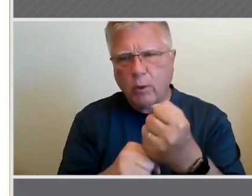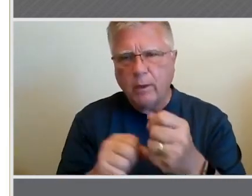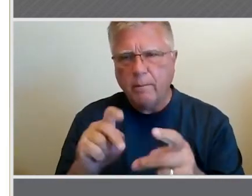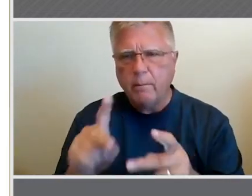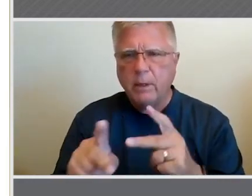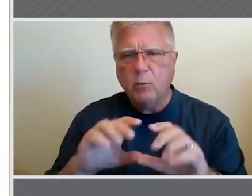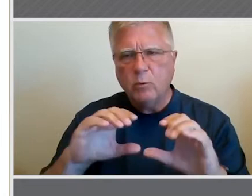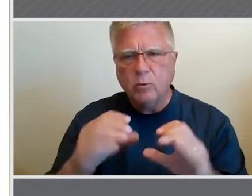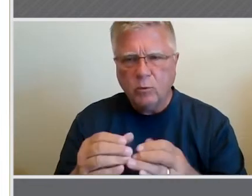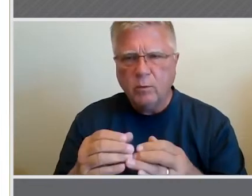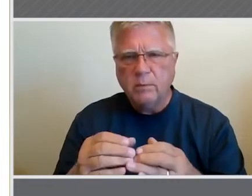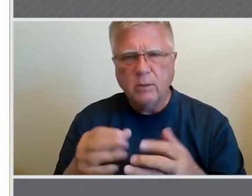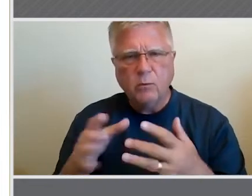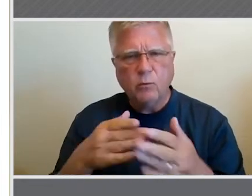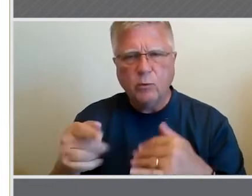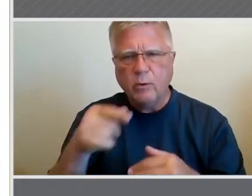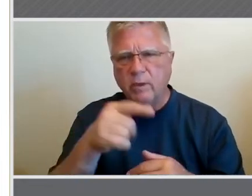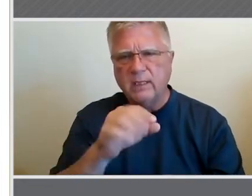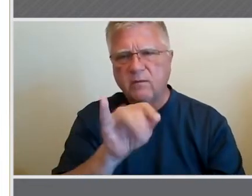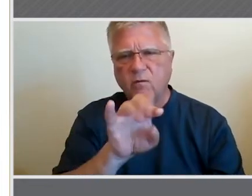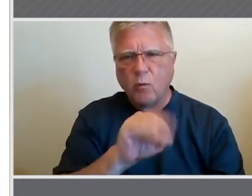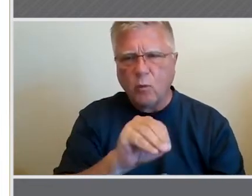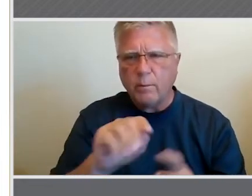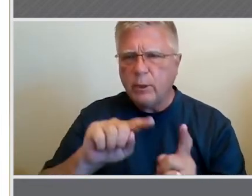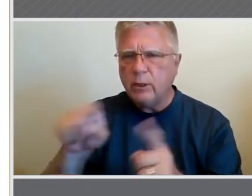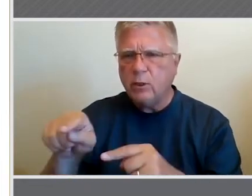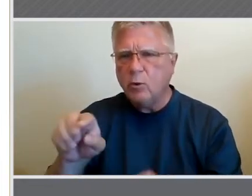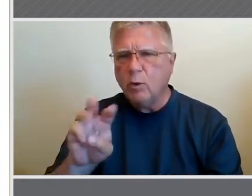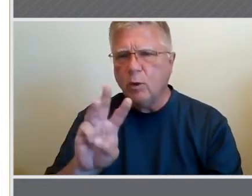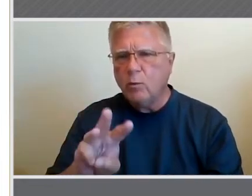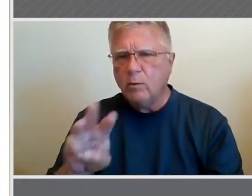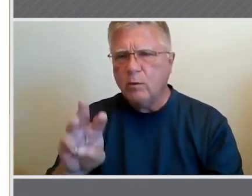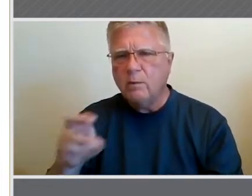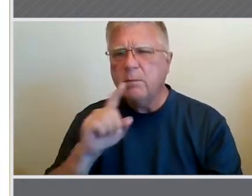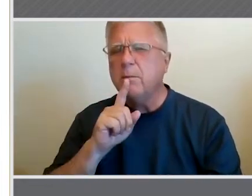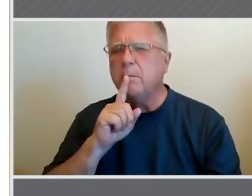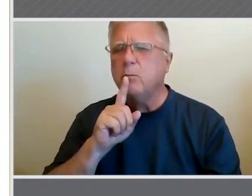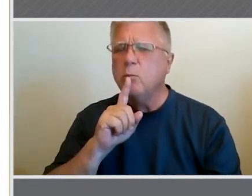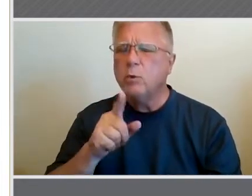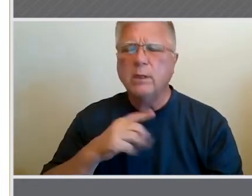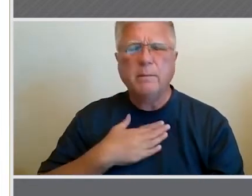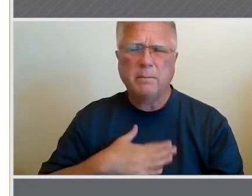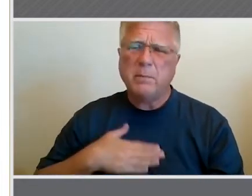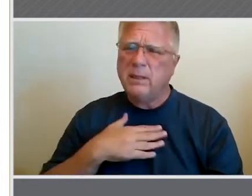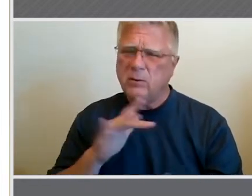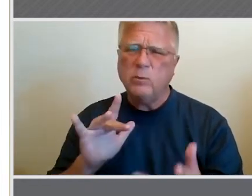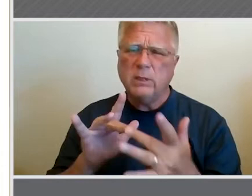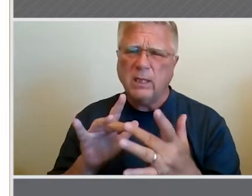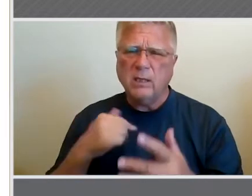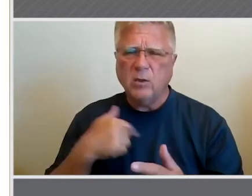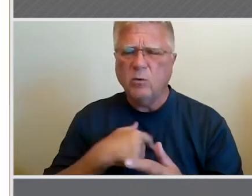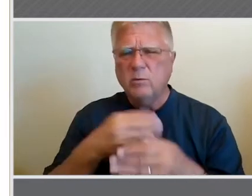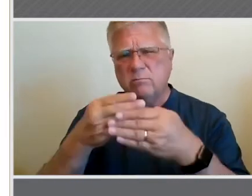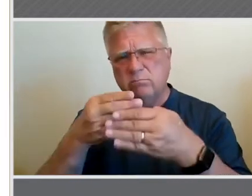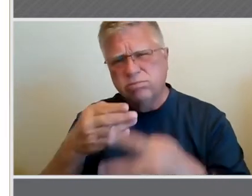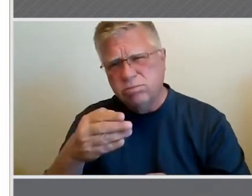this form here, go to our website or whatever it is you know please please please reach out to us we have lots of tools that can help and, and certainly our loan programs